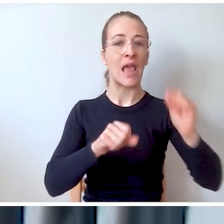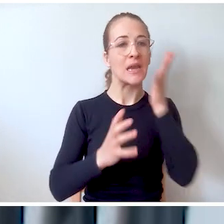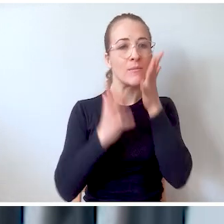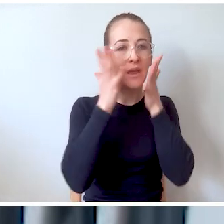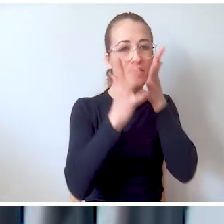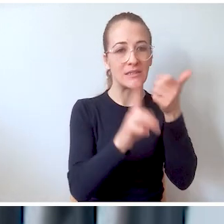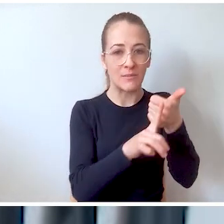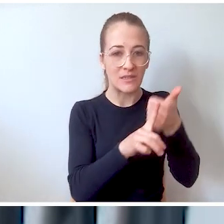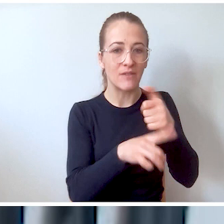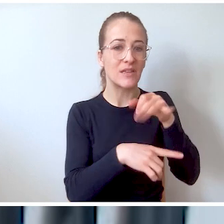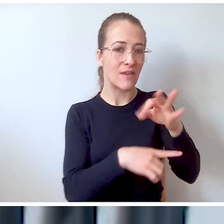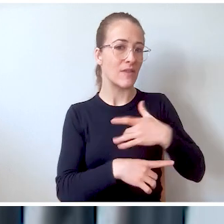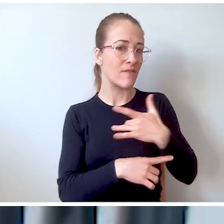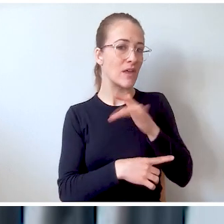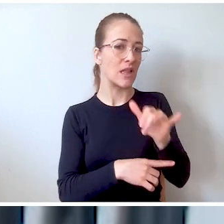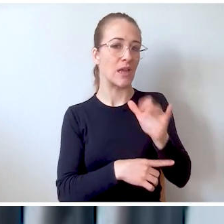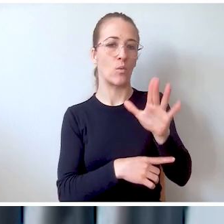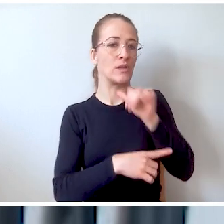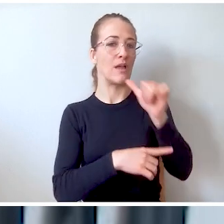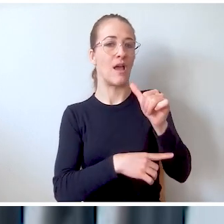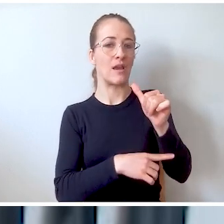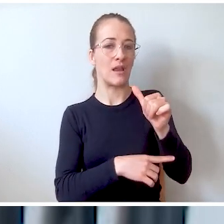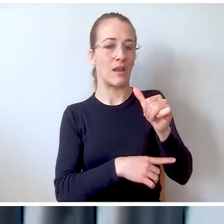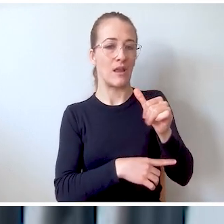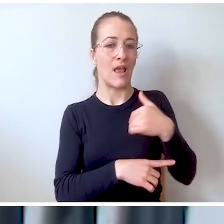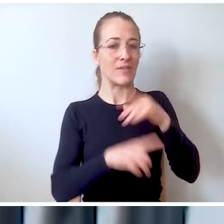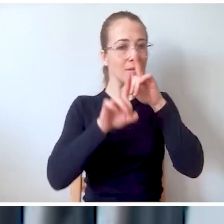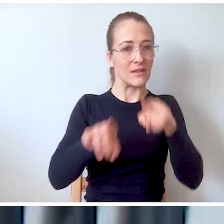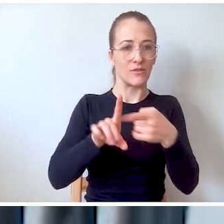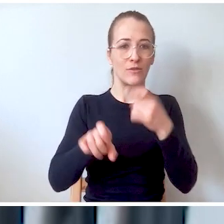if they feel like they're not going to get the reception that they would have from somebody else.